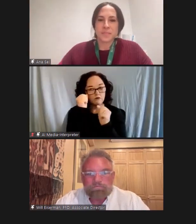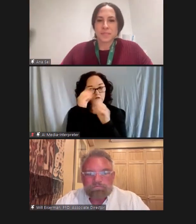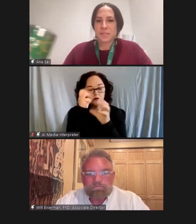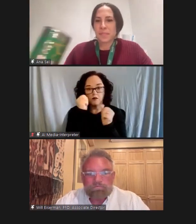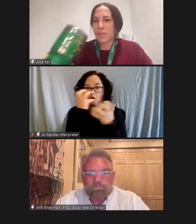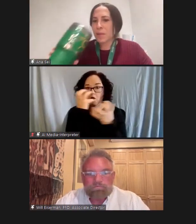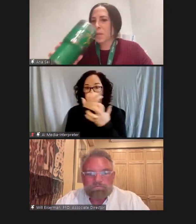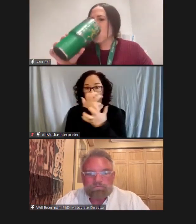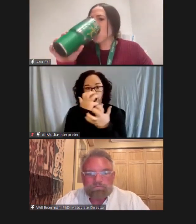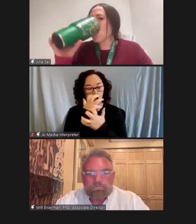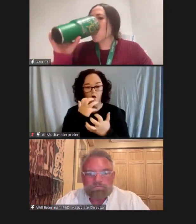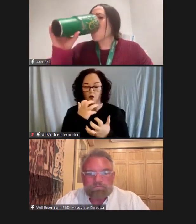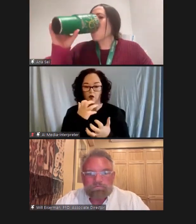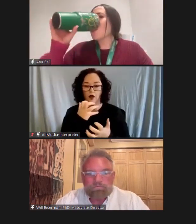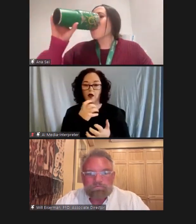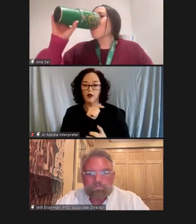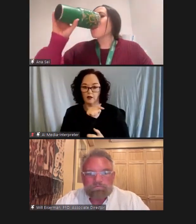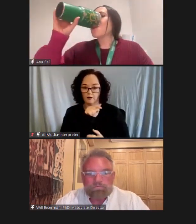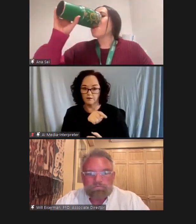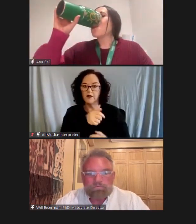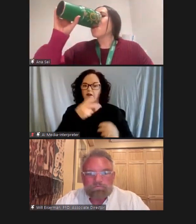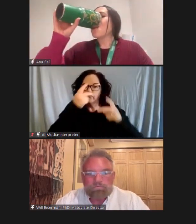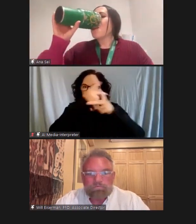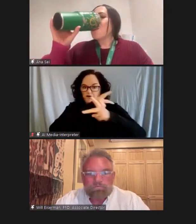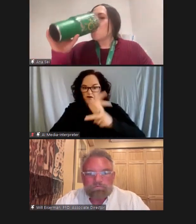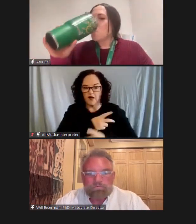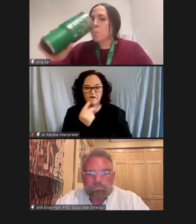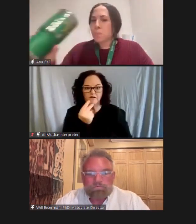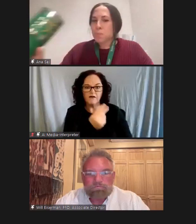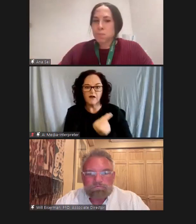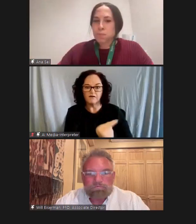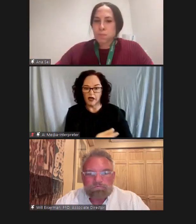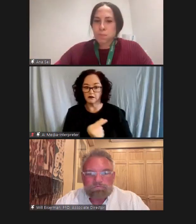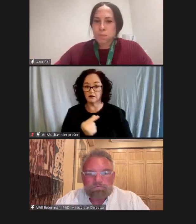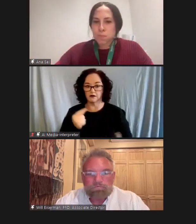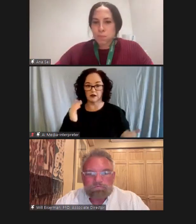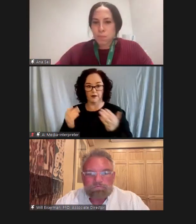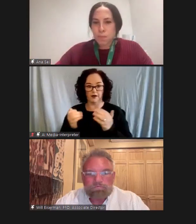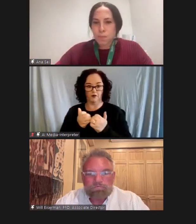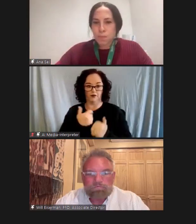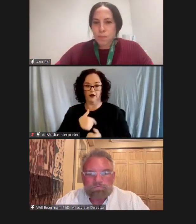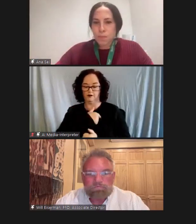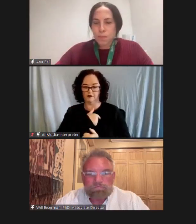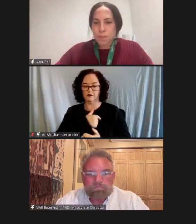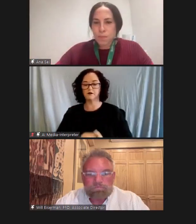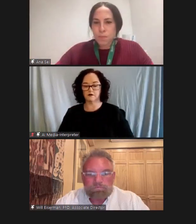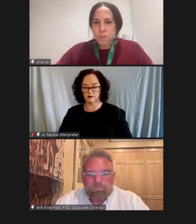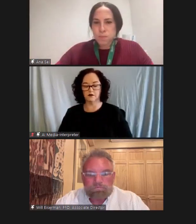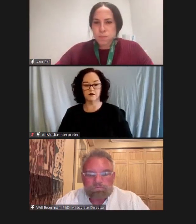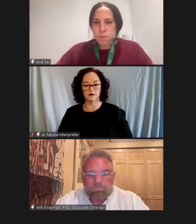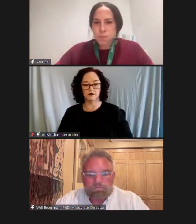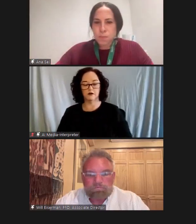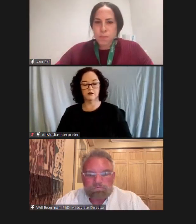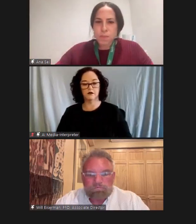than we do so we you know think oh yeah